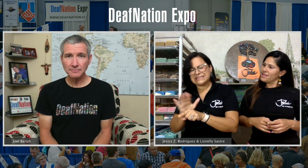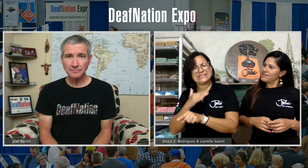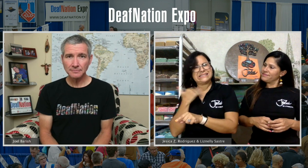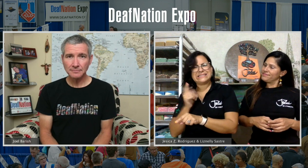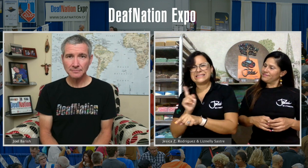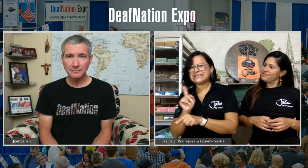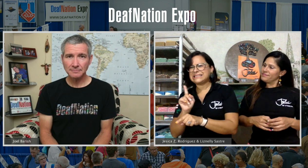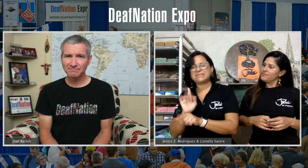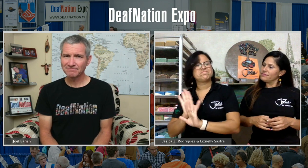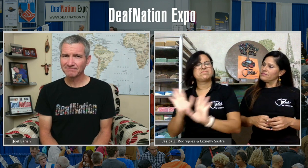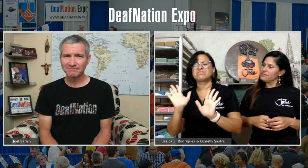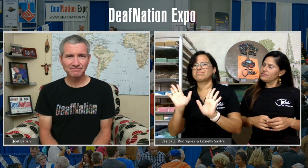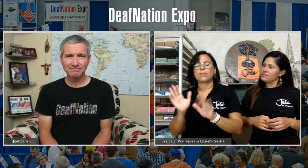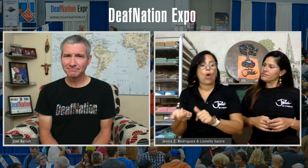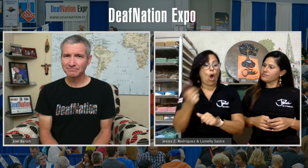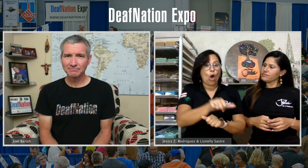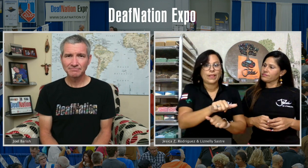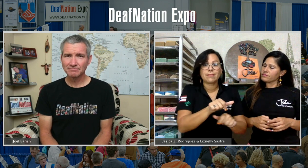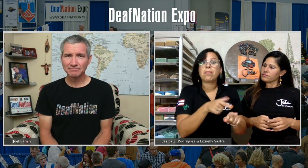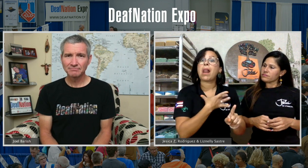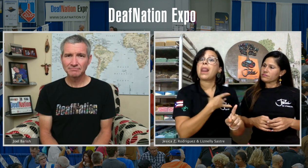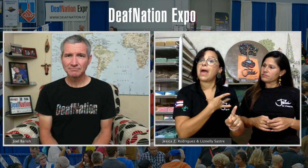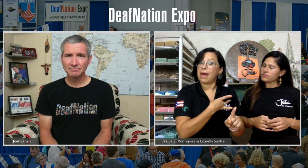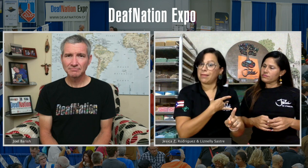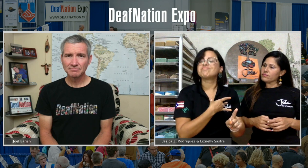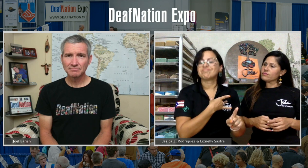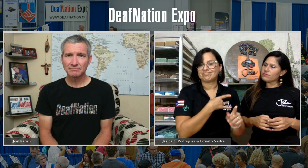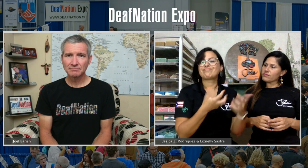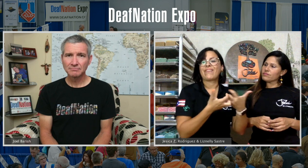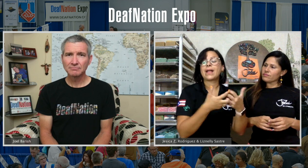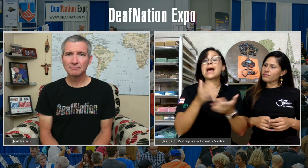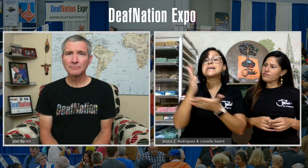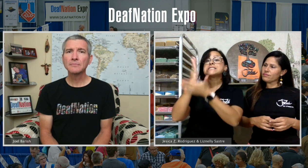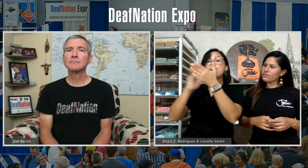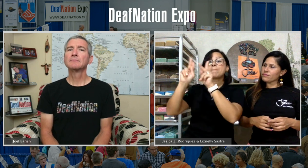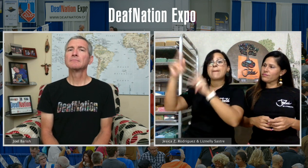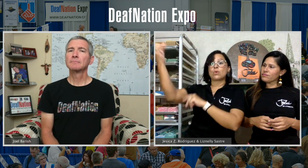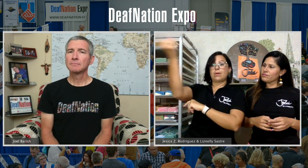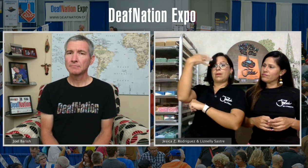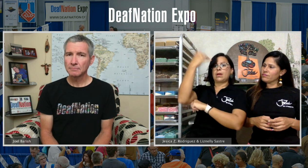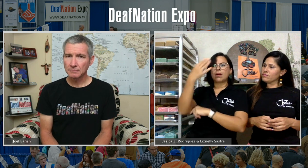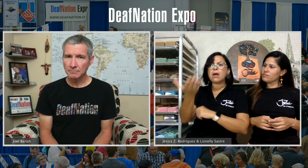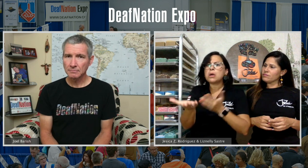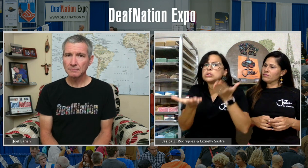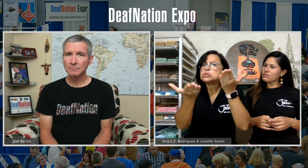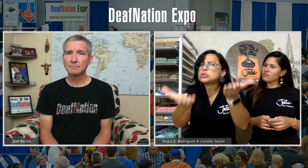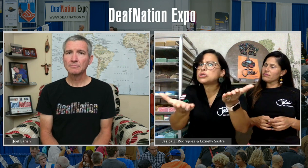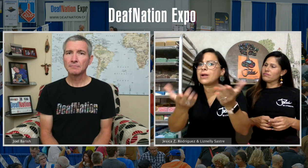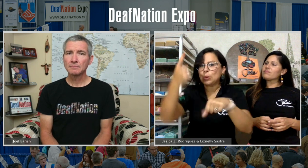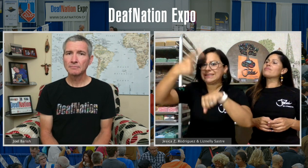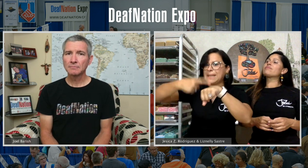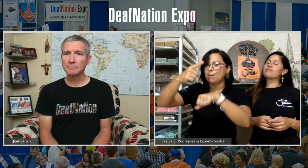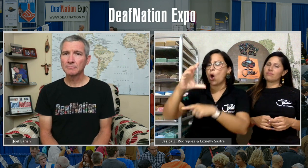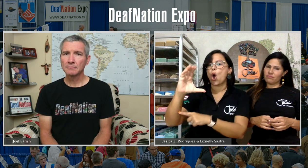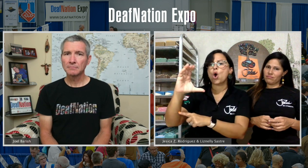and if it’s not good, then I don’t use that. I might like others that’s a better fit. Some people share suggestions.